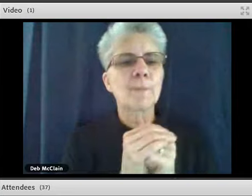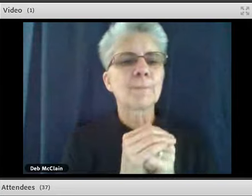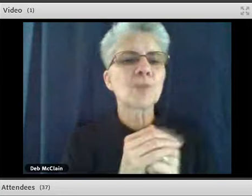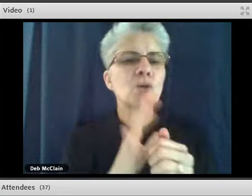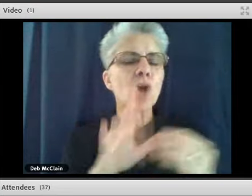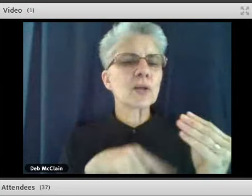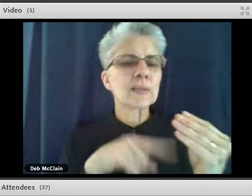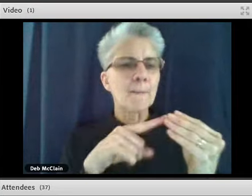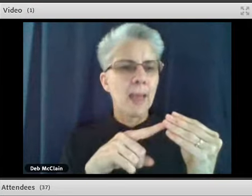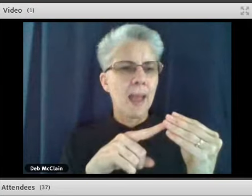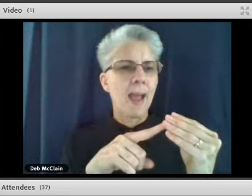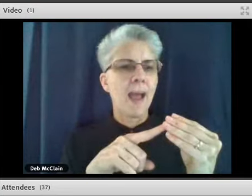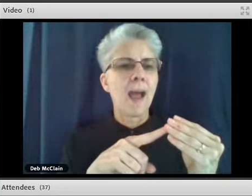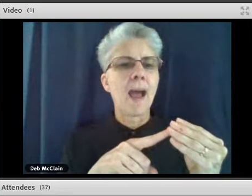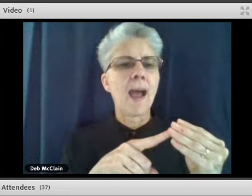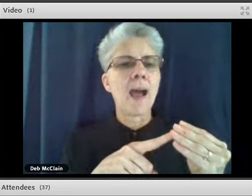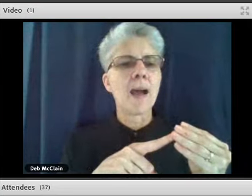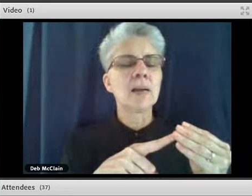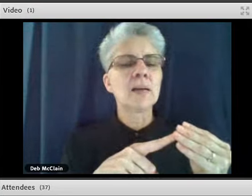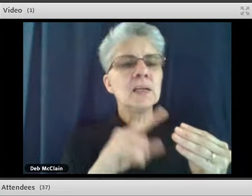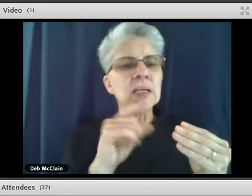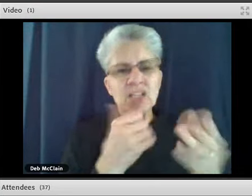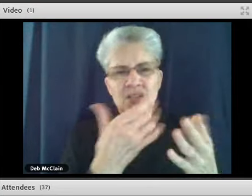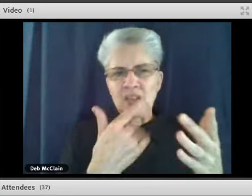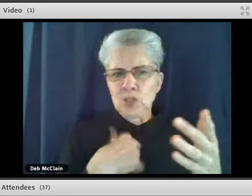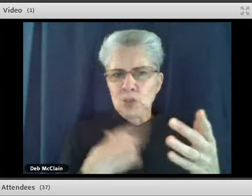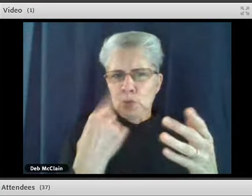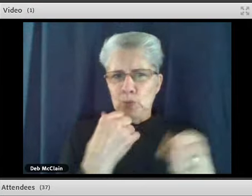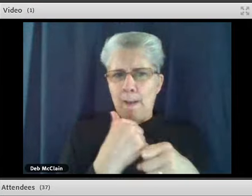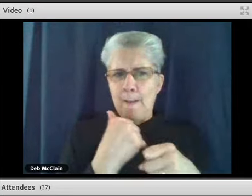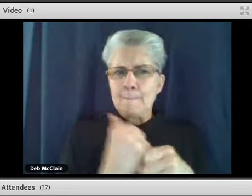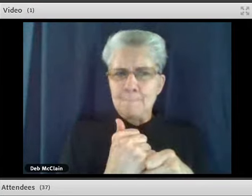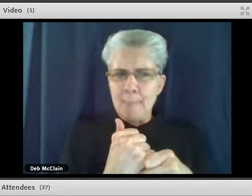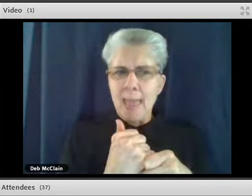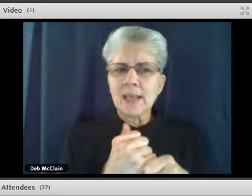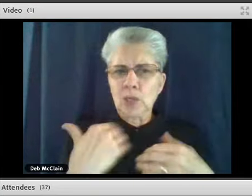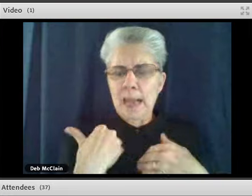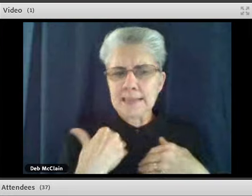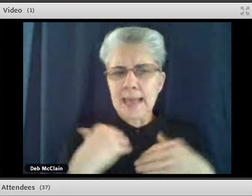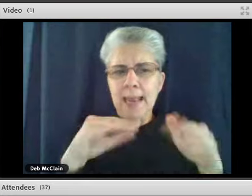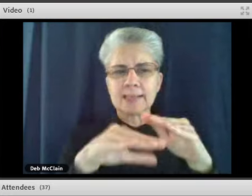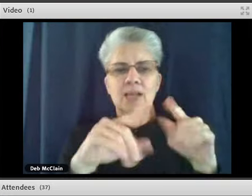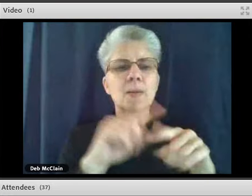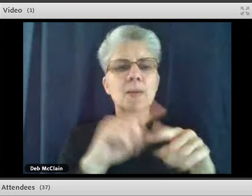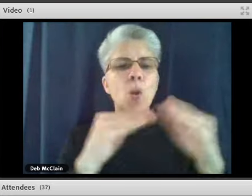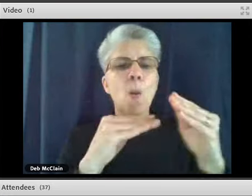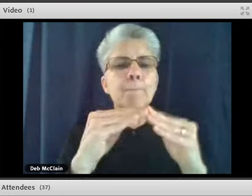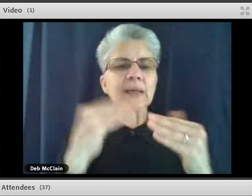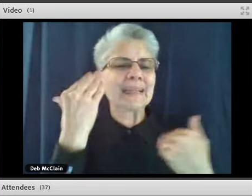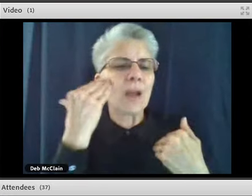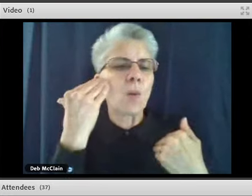technology accessible. It's talking about not just the things you do to make your content accessible,